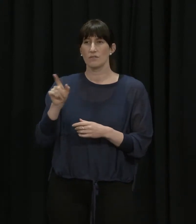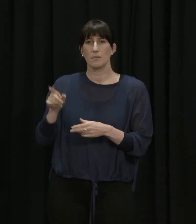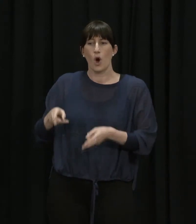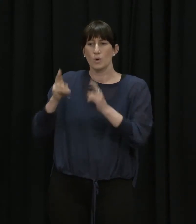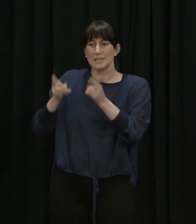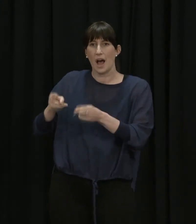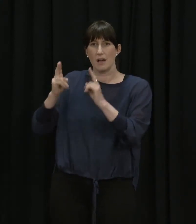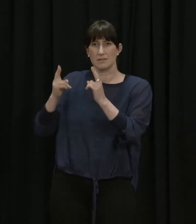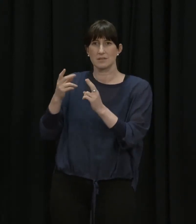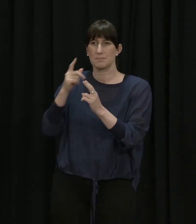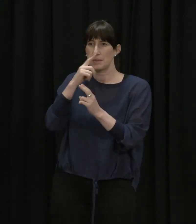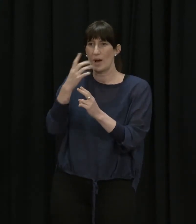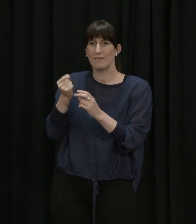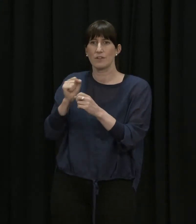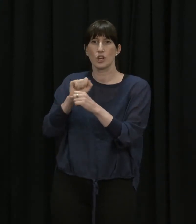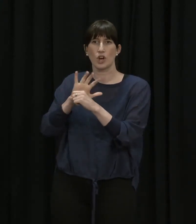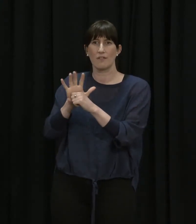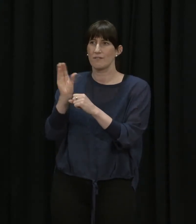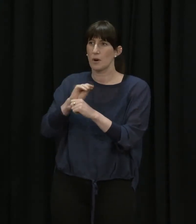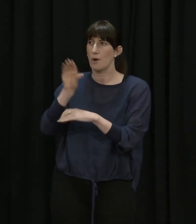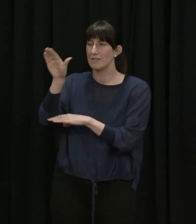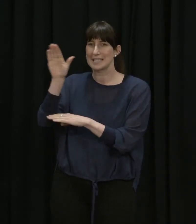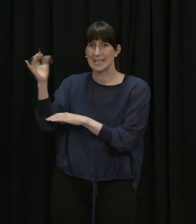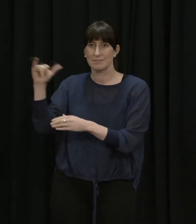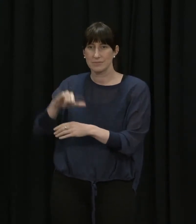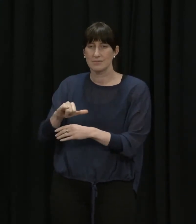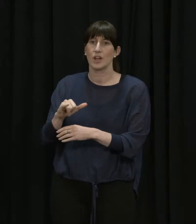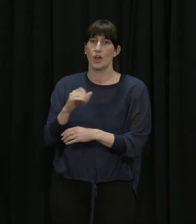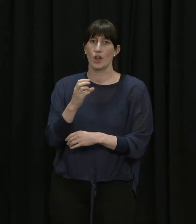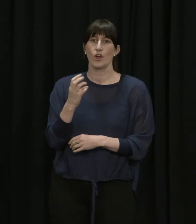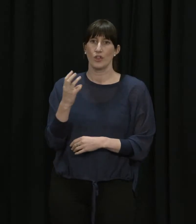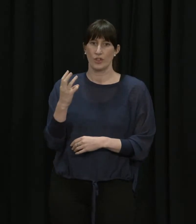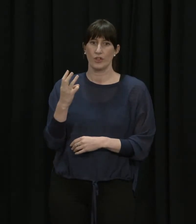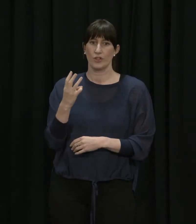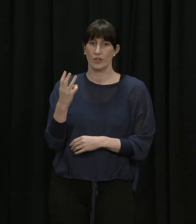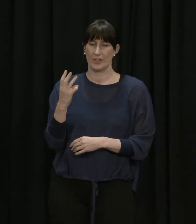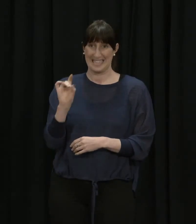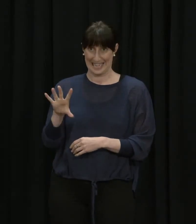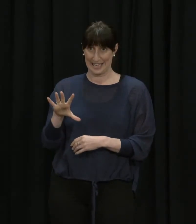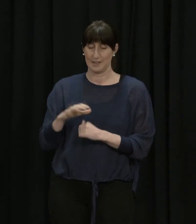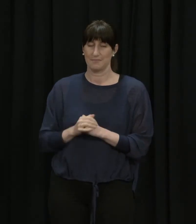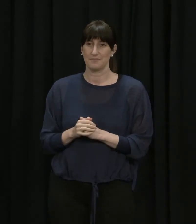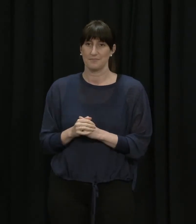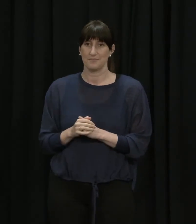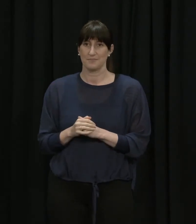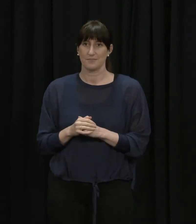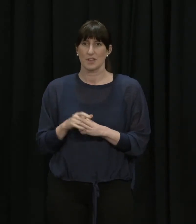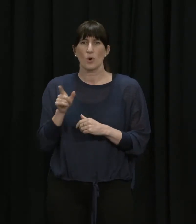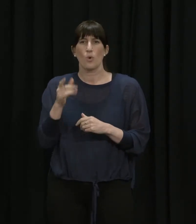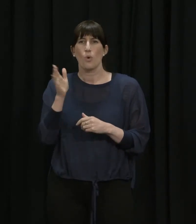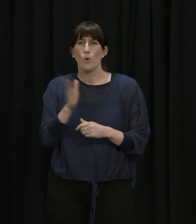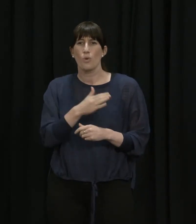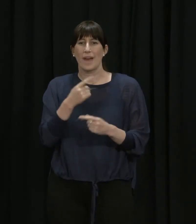Texas in this outbreak to about 10 cases are in manage